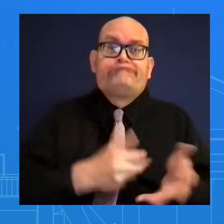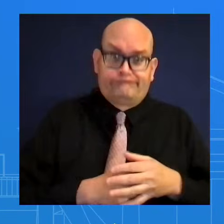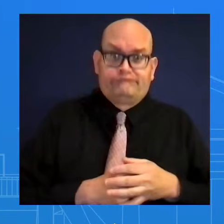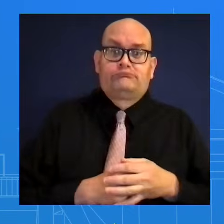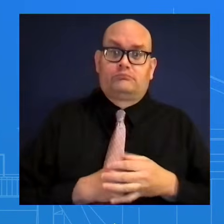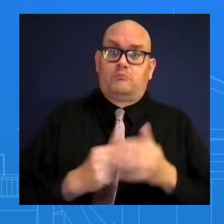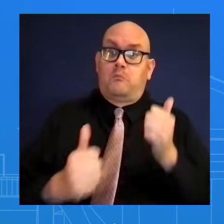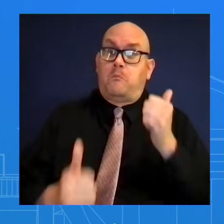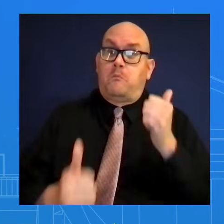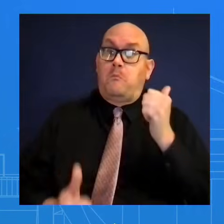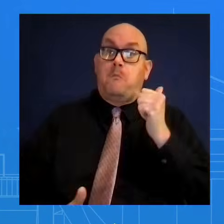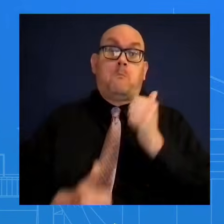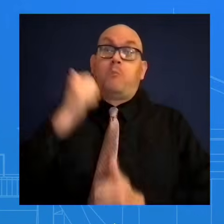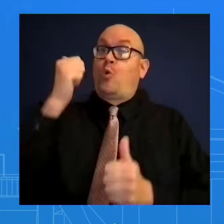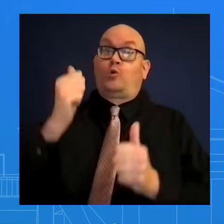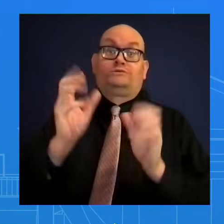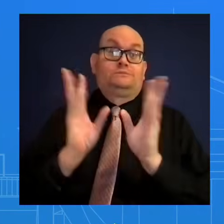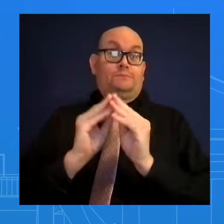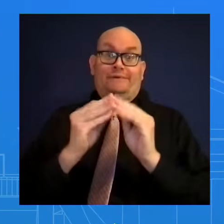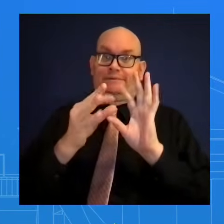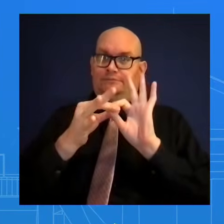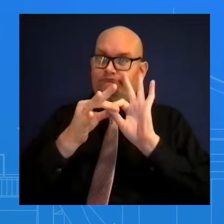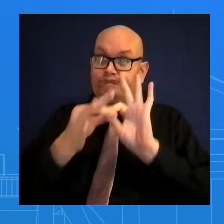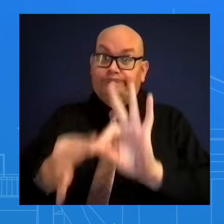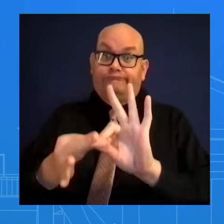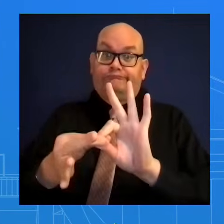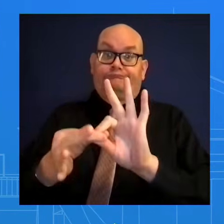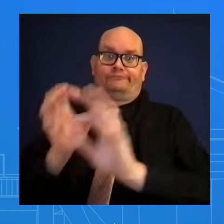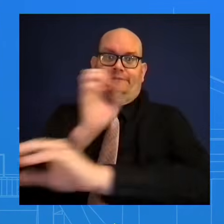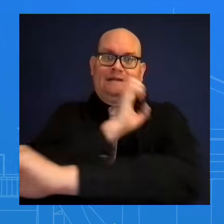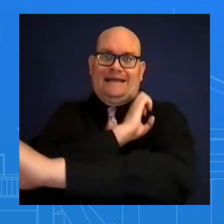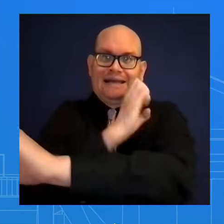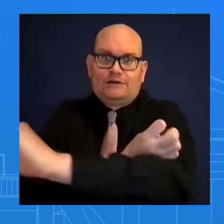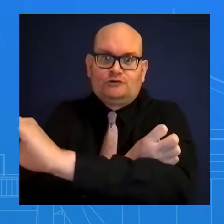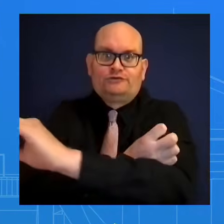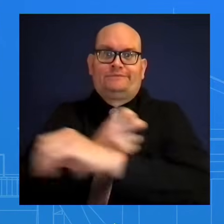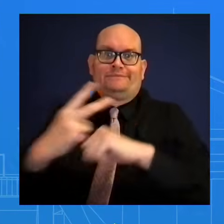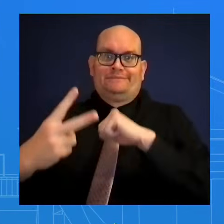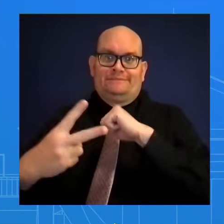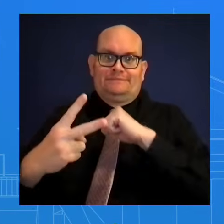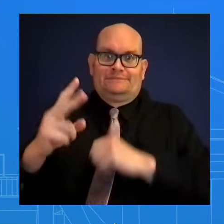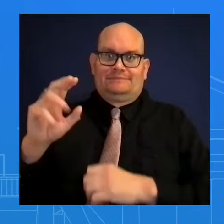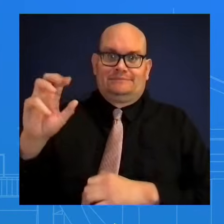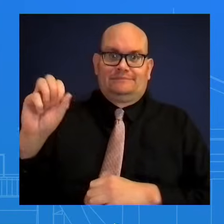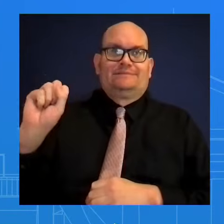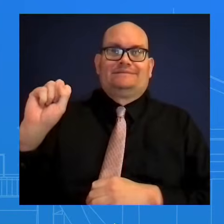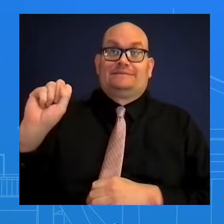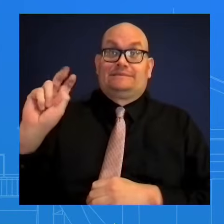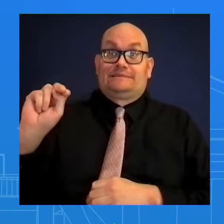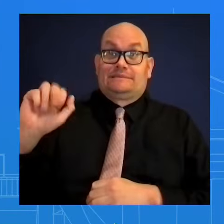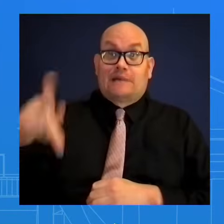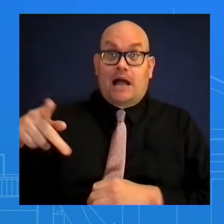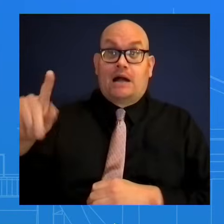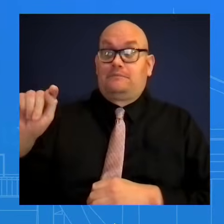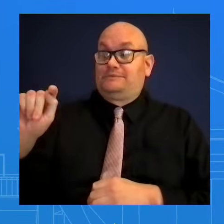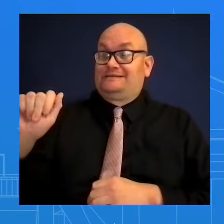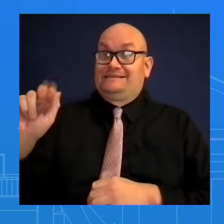on appropriations and TANF and SNAP. We've also briefed or offered to brief each of the Tri-Caucuses and ideological caucuses.